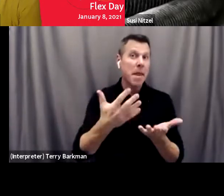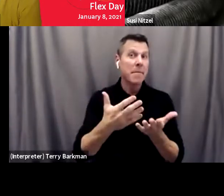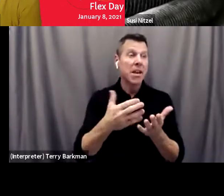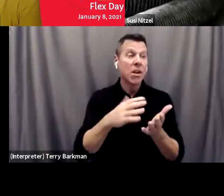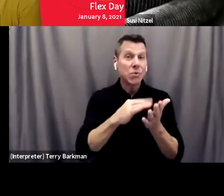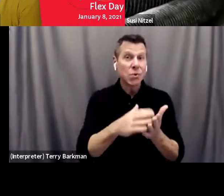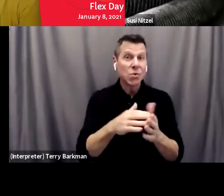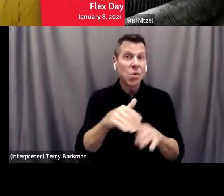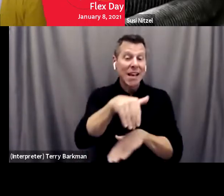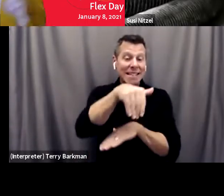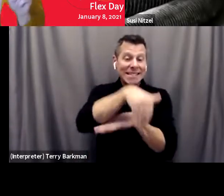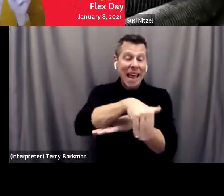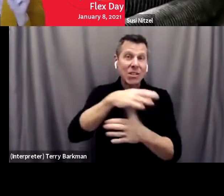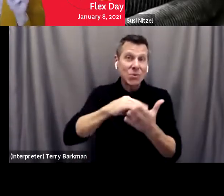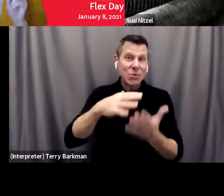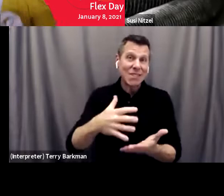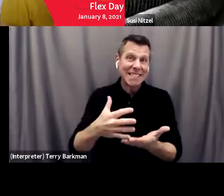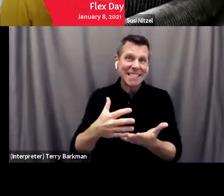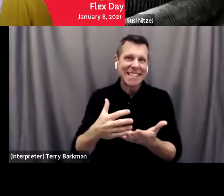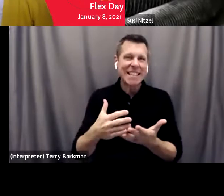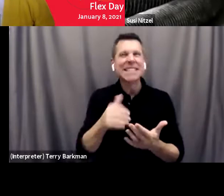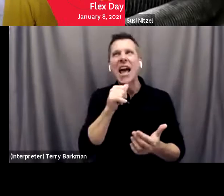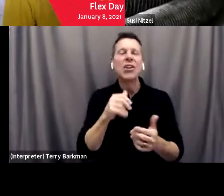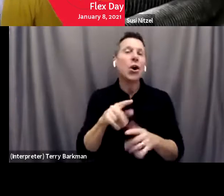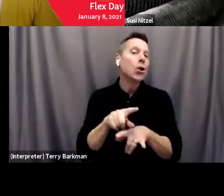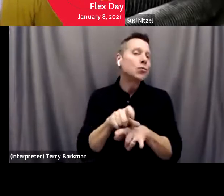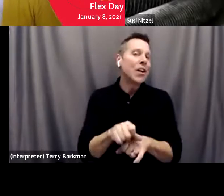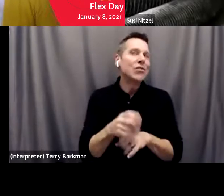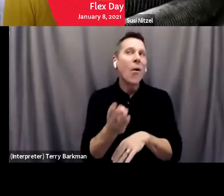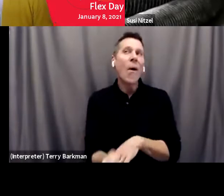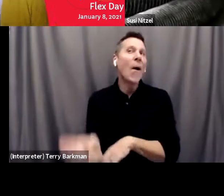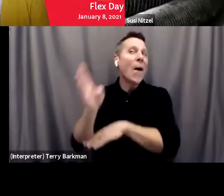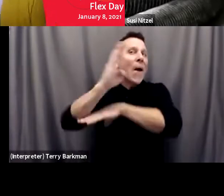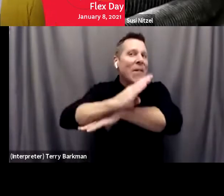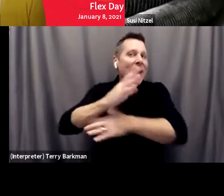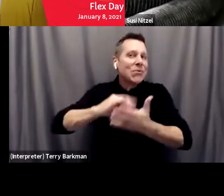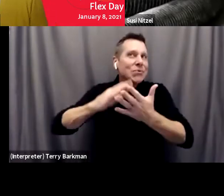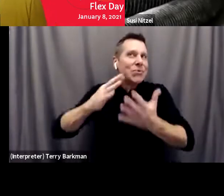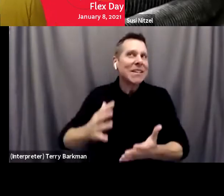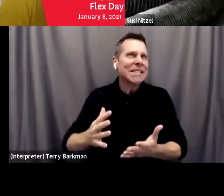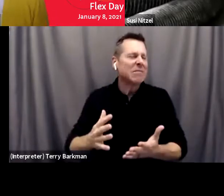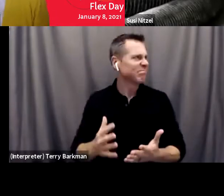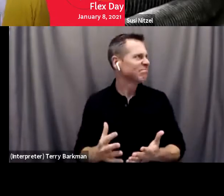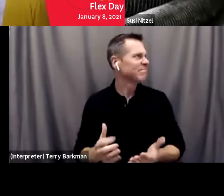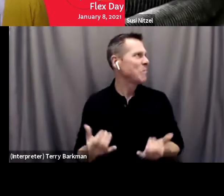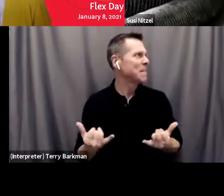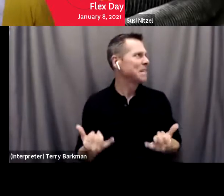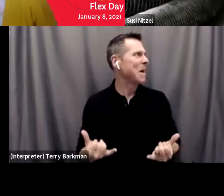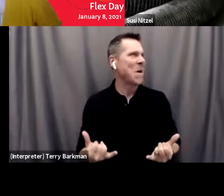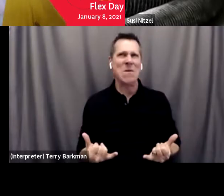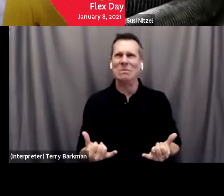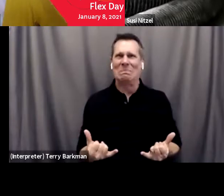with students who are not our our traditional day students? I don't even know how many of those we have that that to make sure that